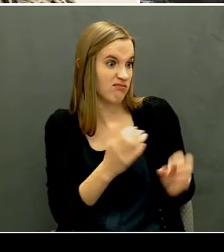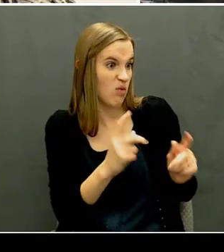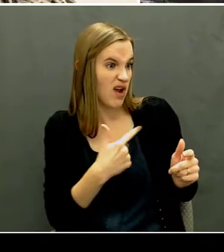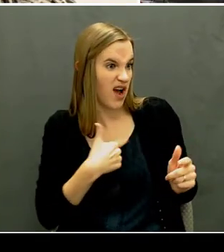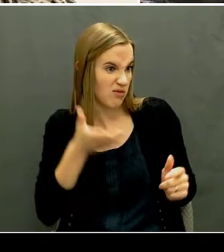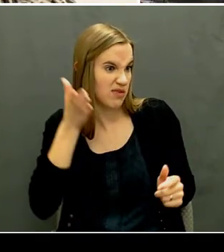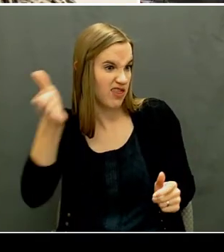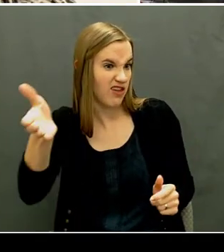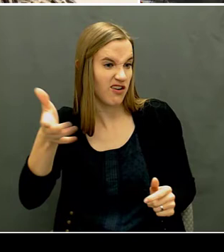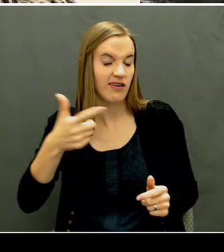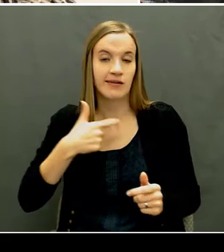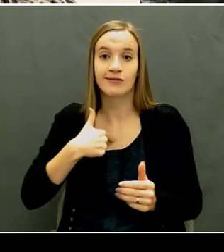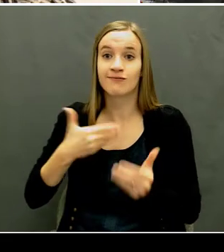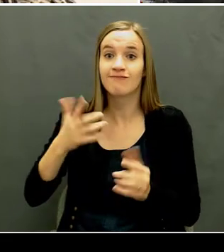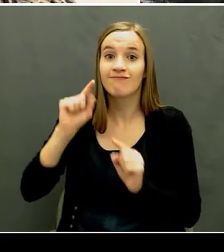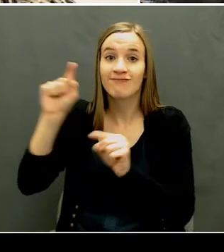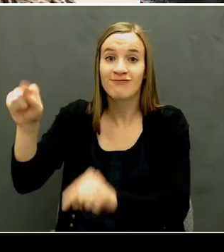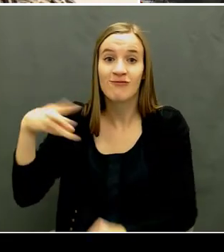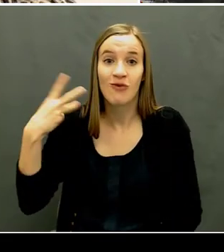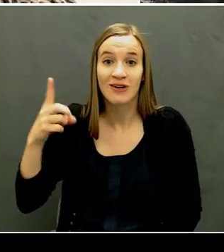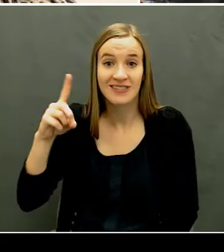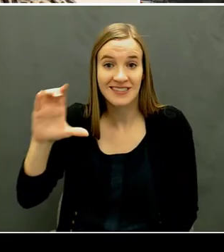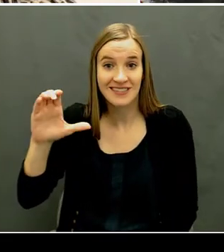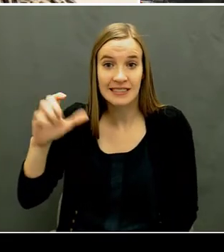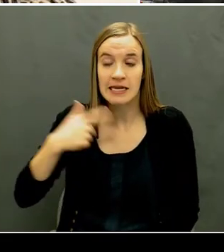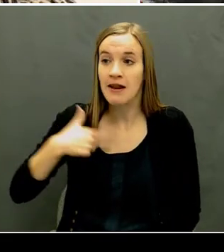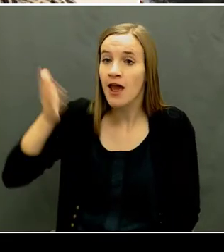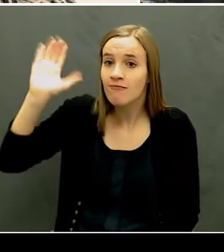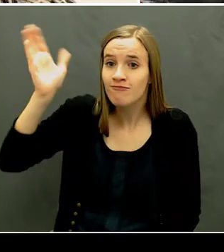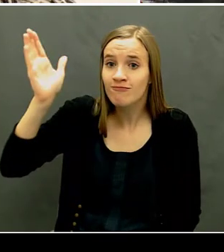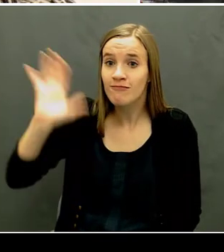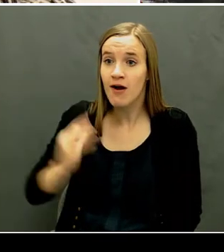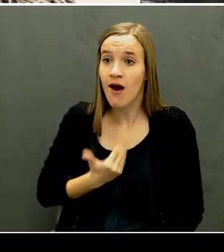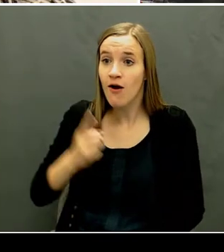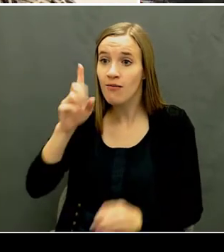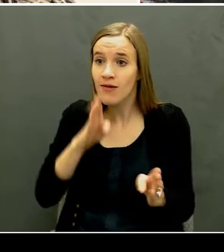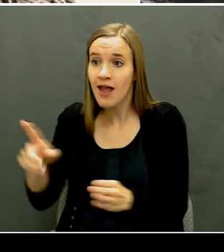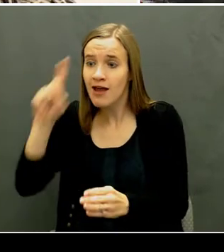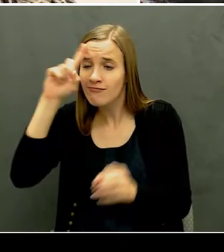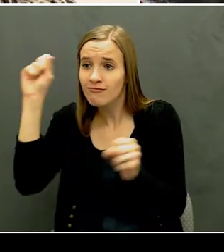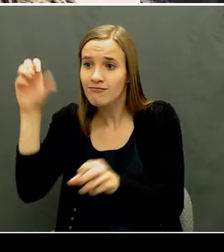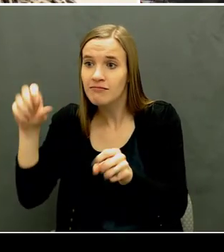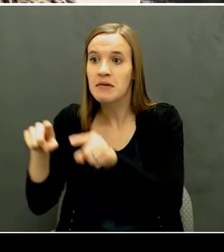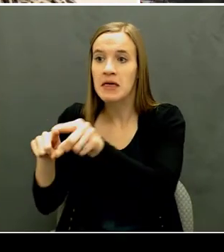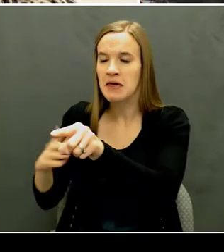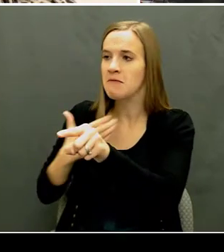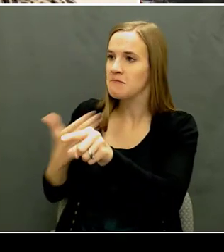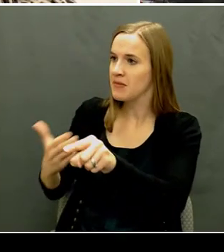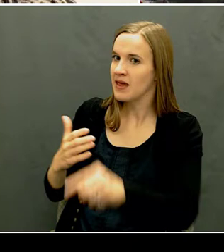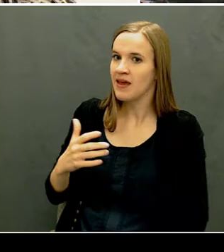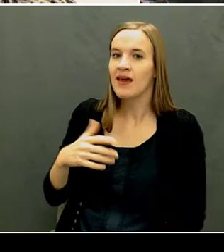a half a million dollars to fund. Well, then I turned around and said, Paul and I never really